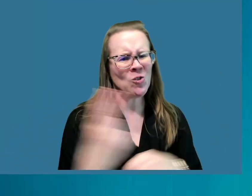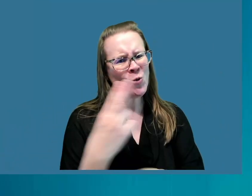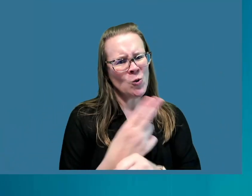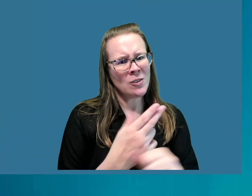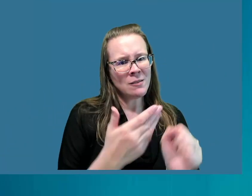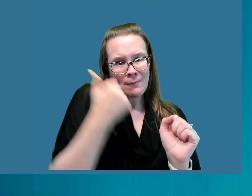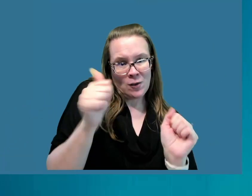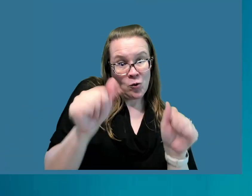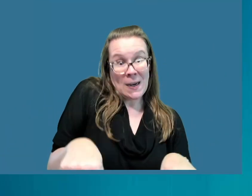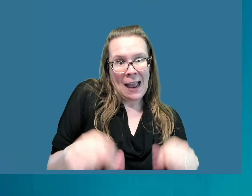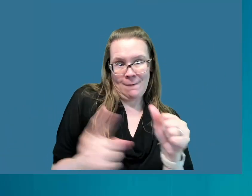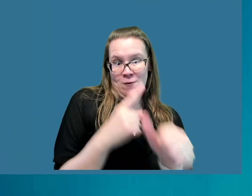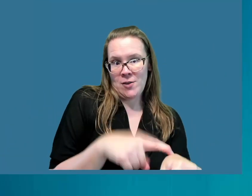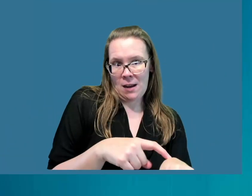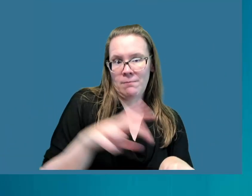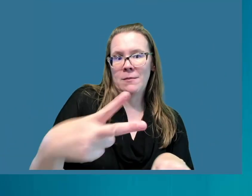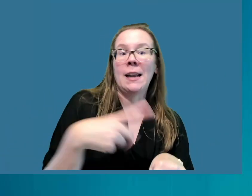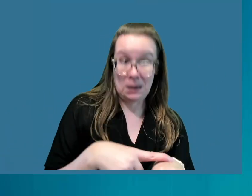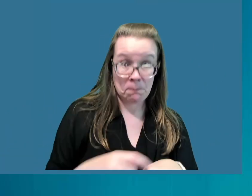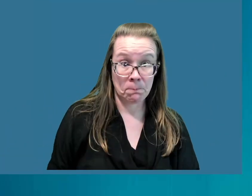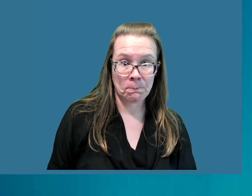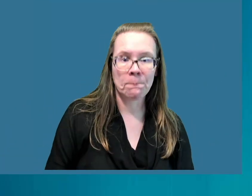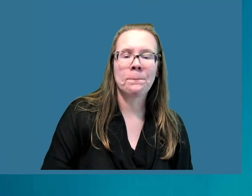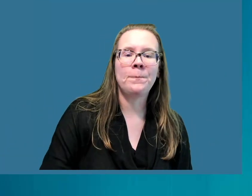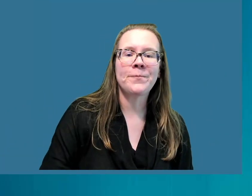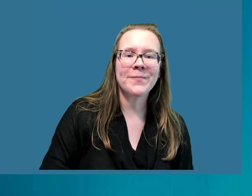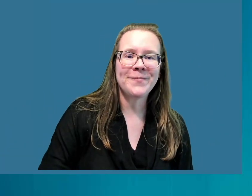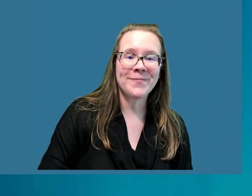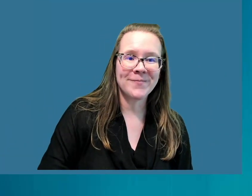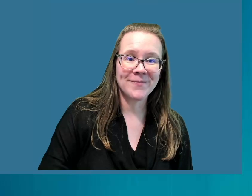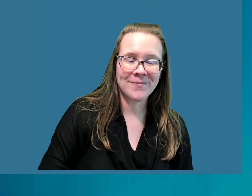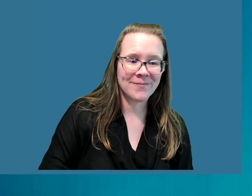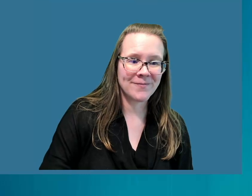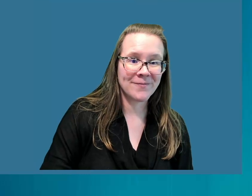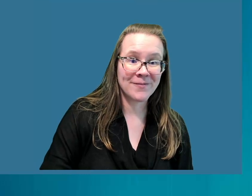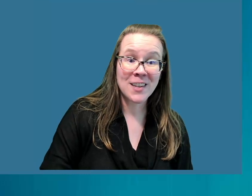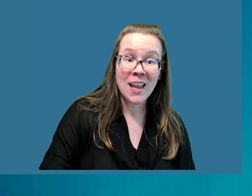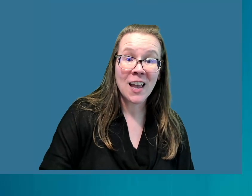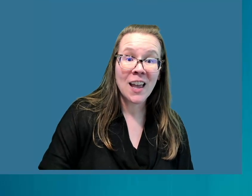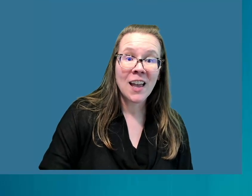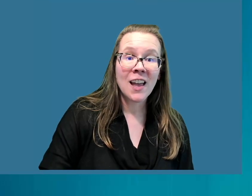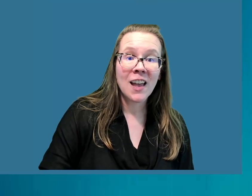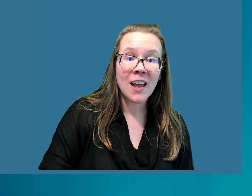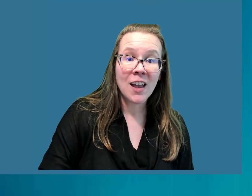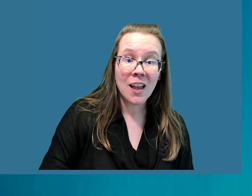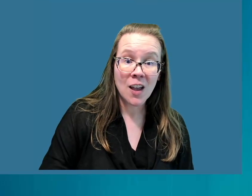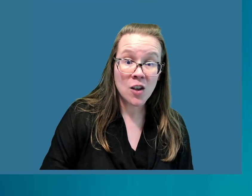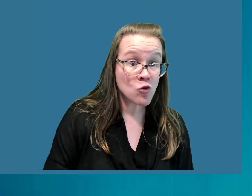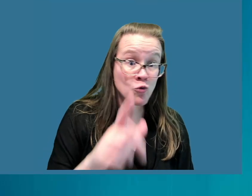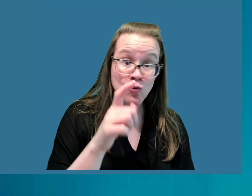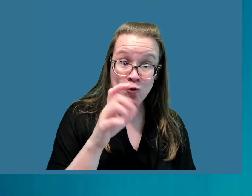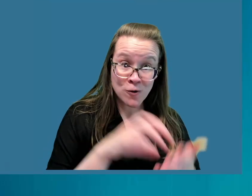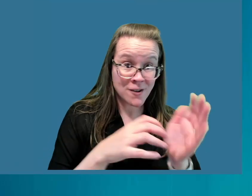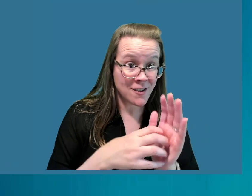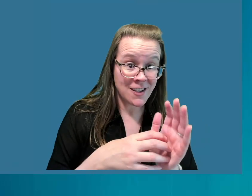then that just makes even more use out of that first roll out that's going to taste the best.